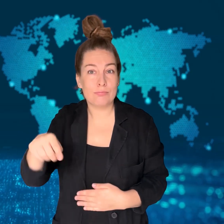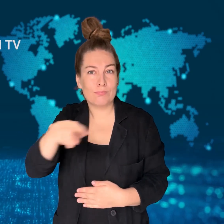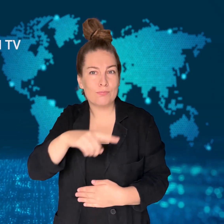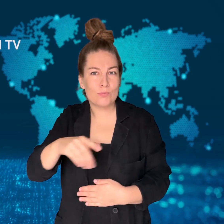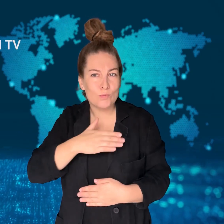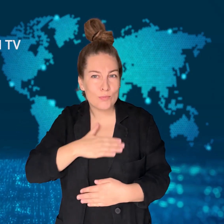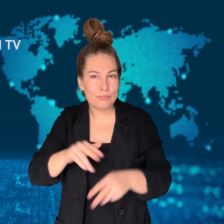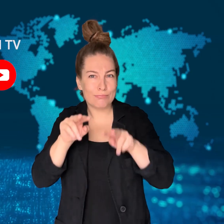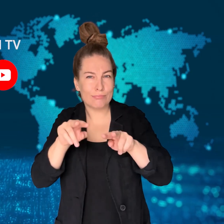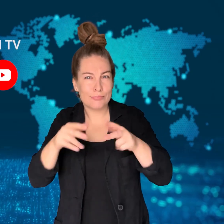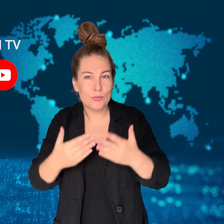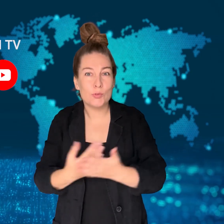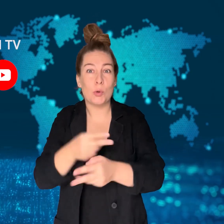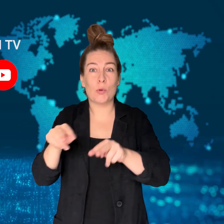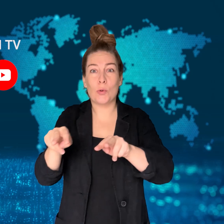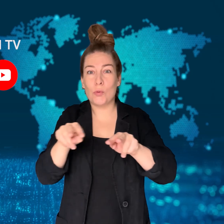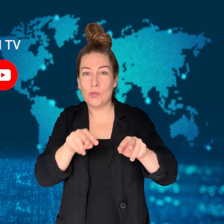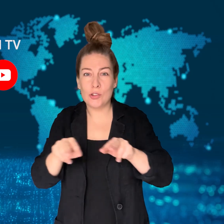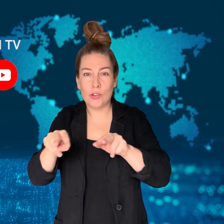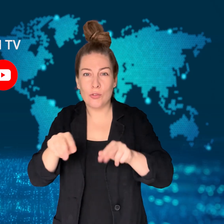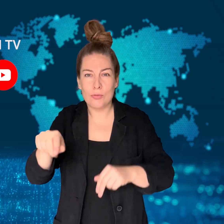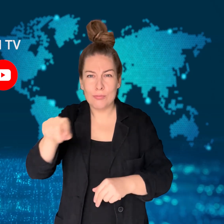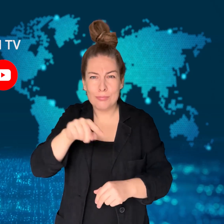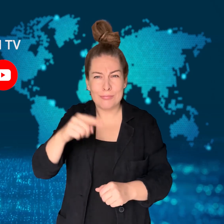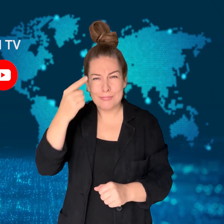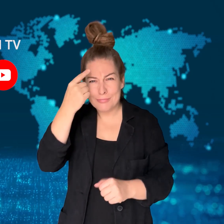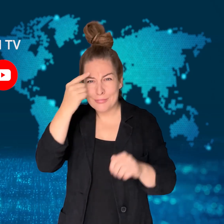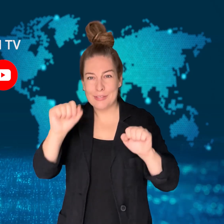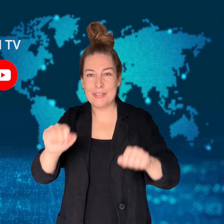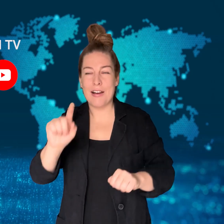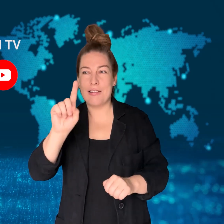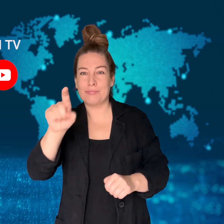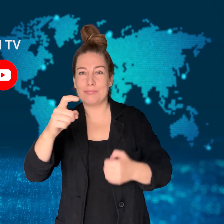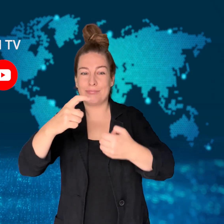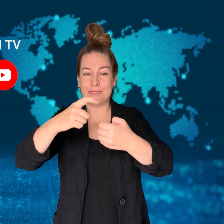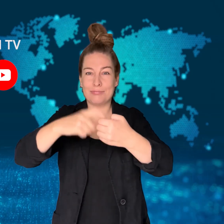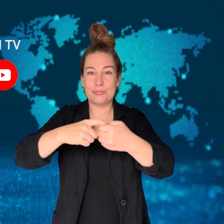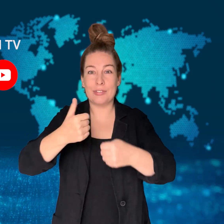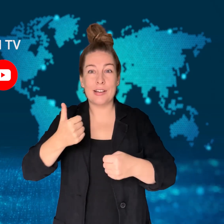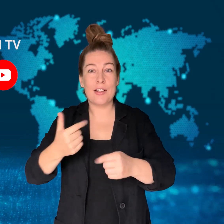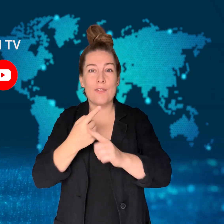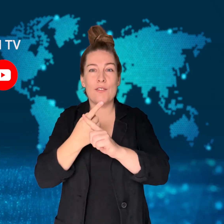Don't forget to subscribe, like, and follow H3 World TV to